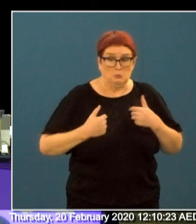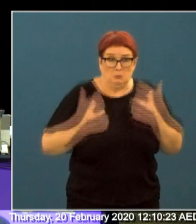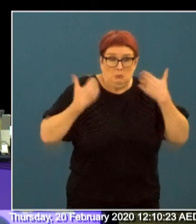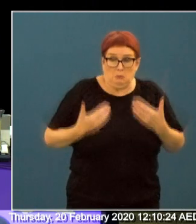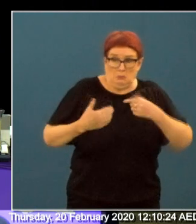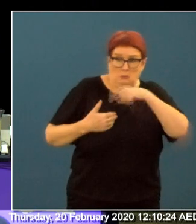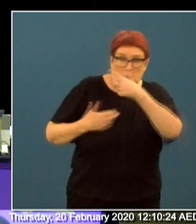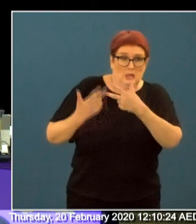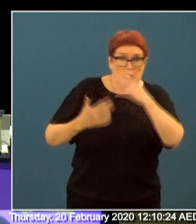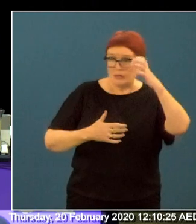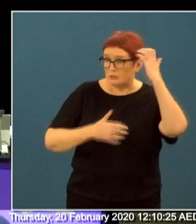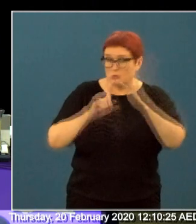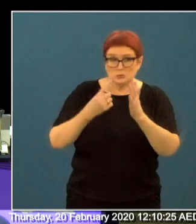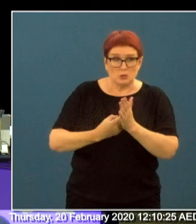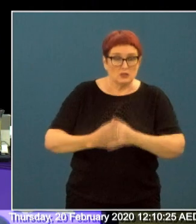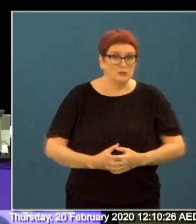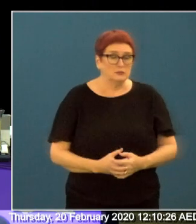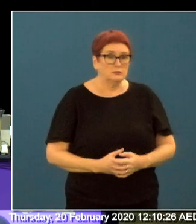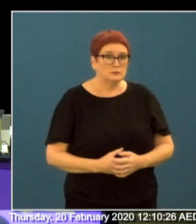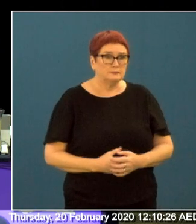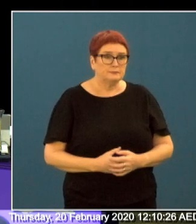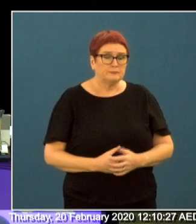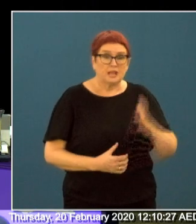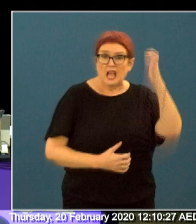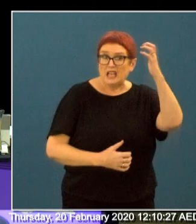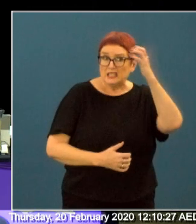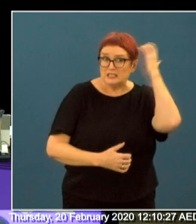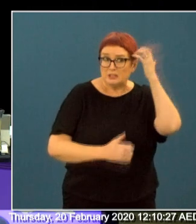Specialties emerge over time.